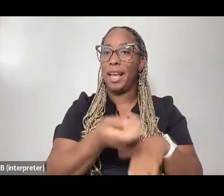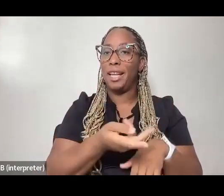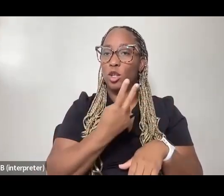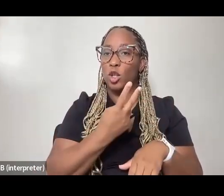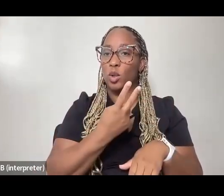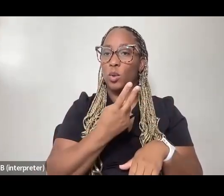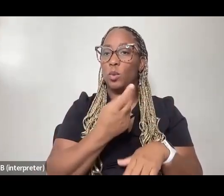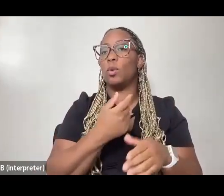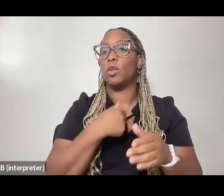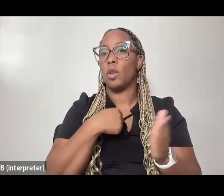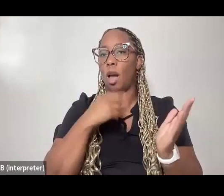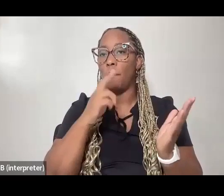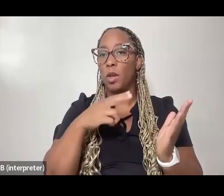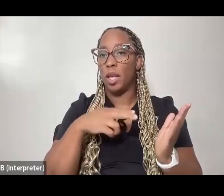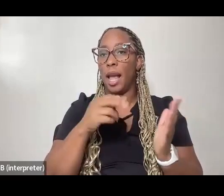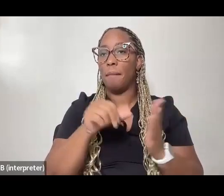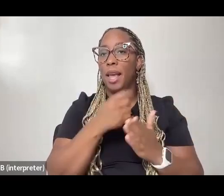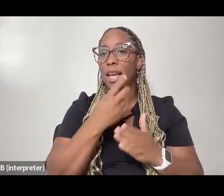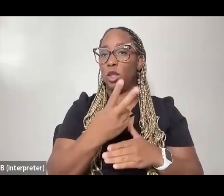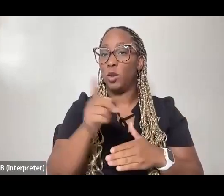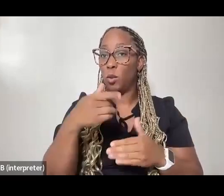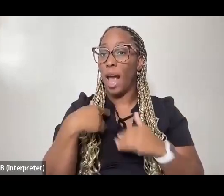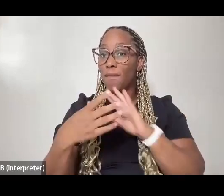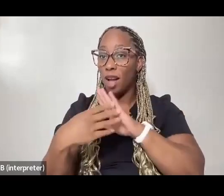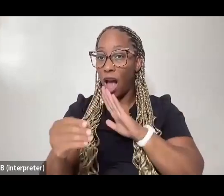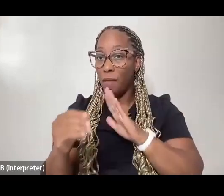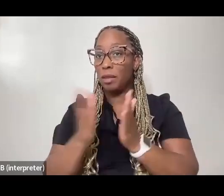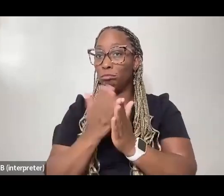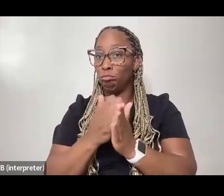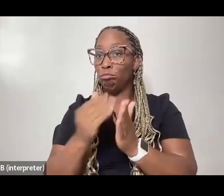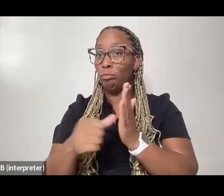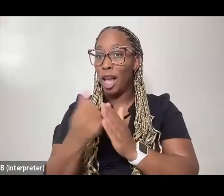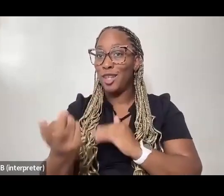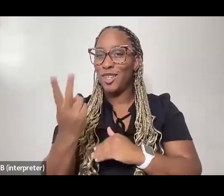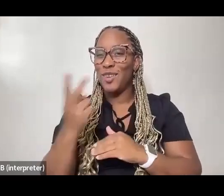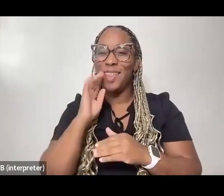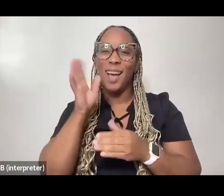So on on page two that you should have a copy of it. Go to page two. That allows them to look at it